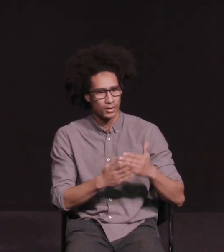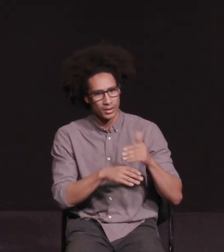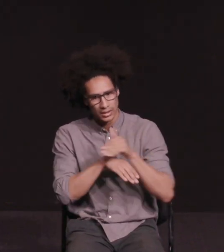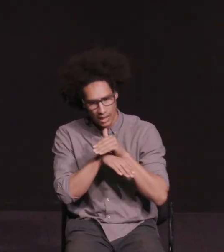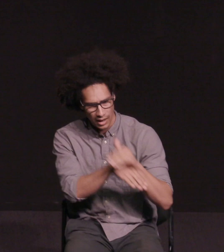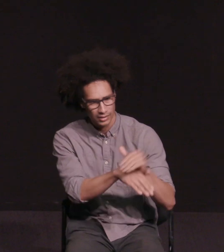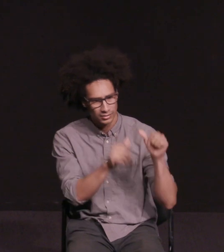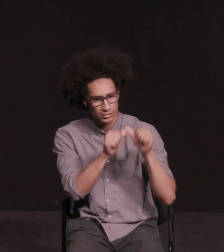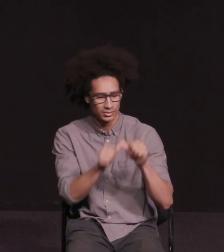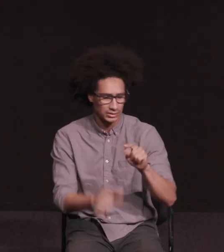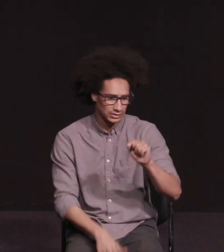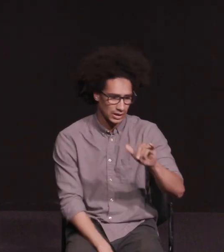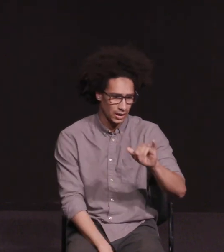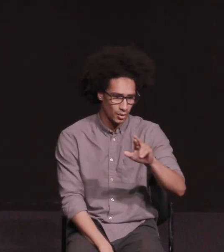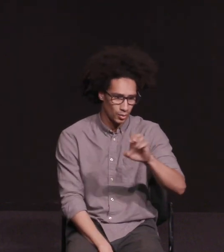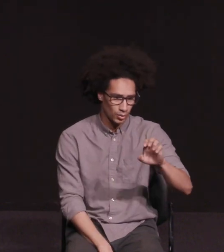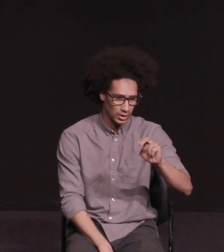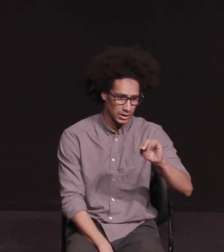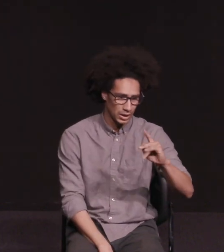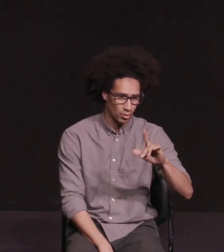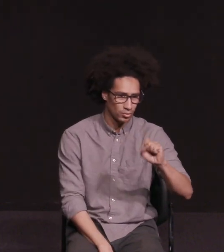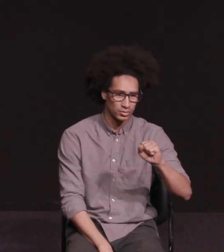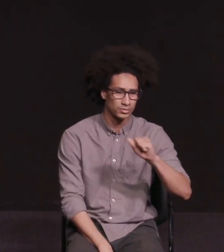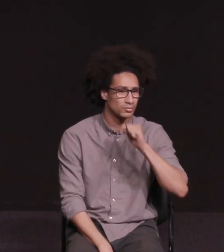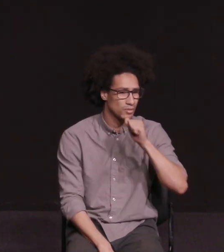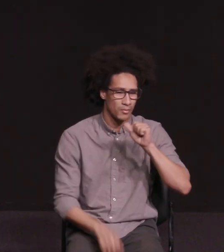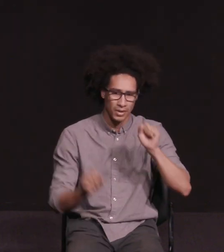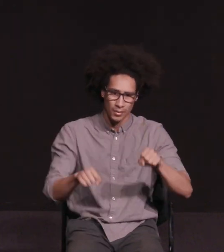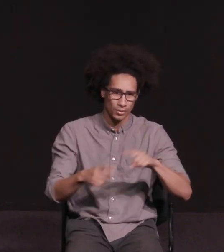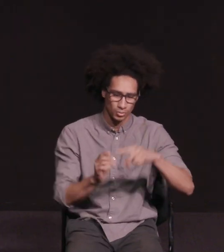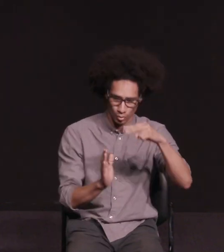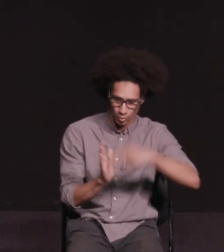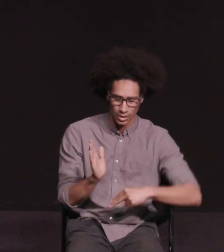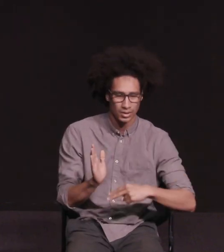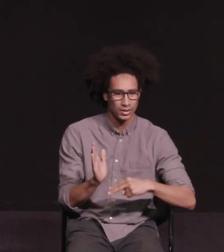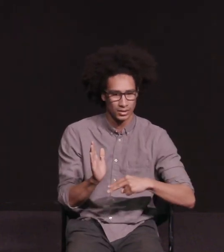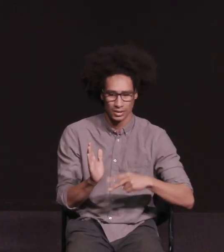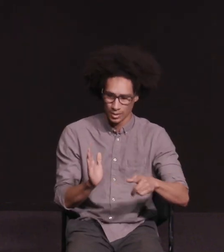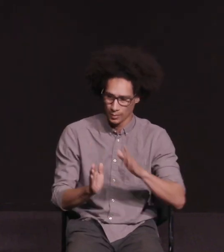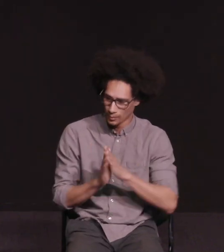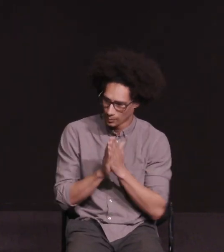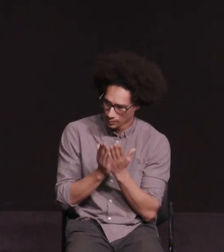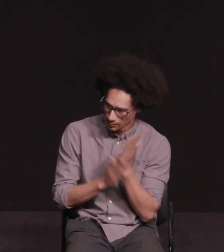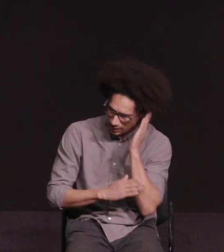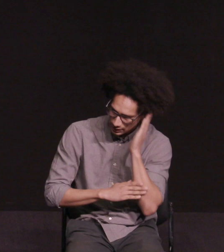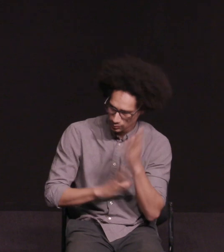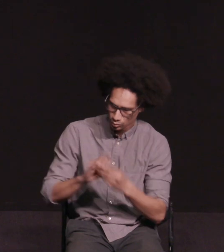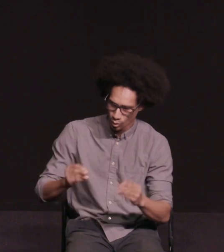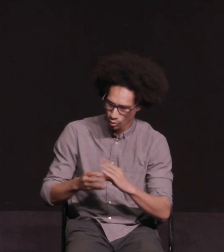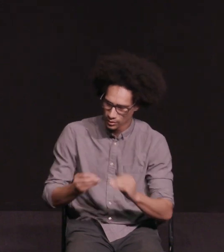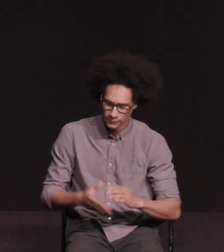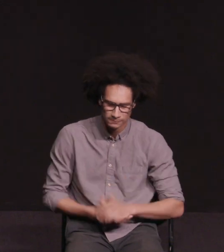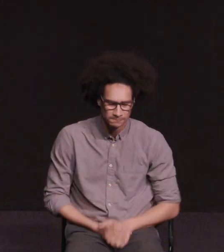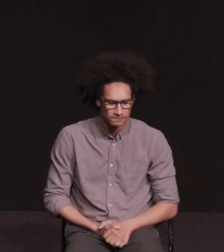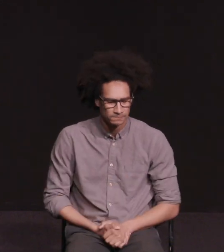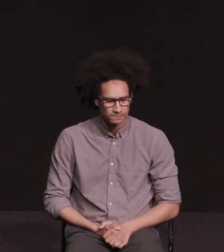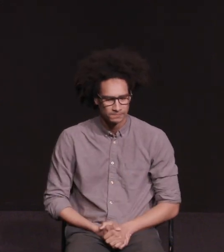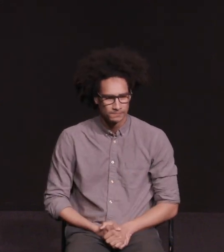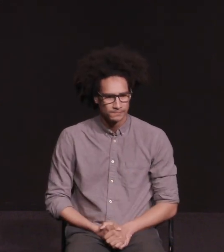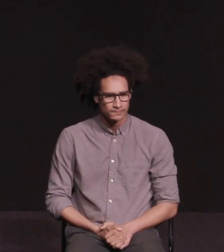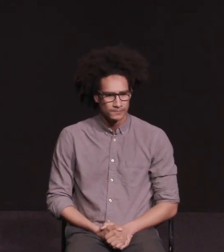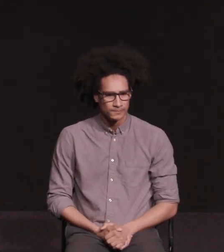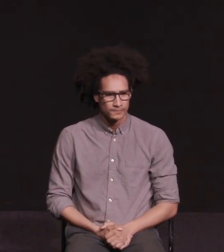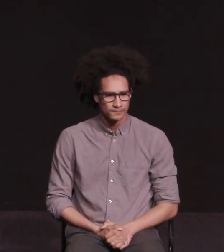Tyre Nichols won't be reading him a bedtime story.